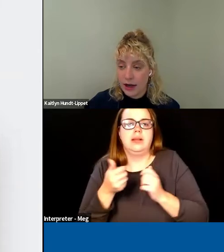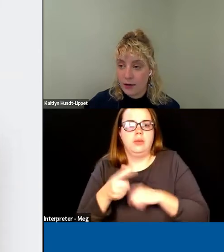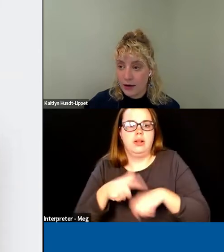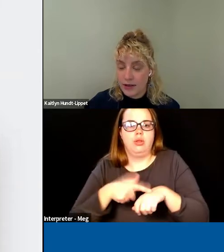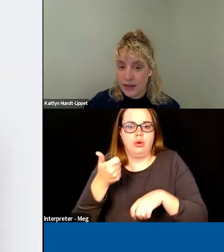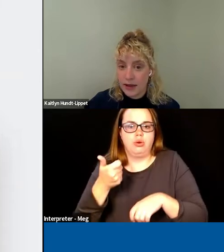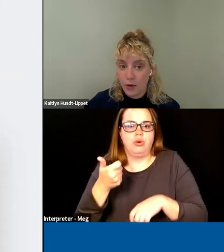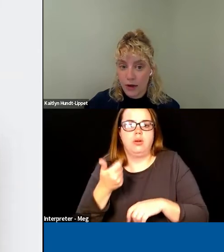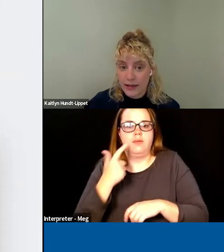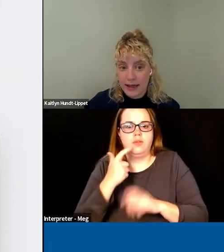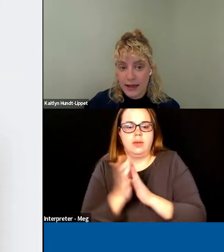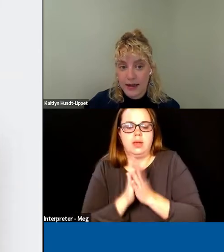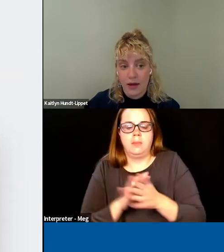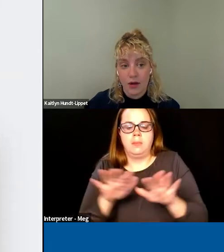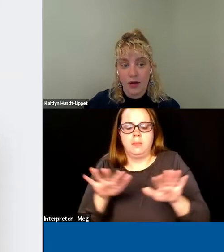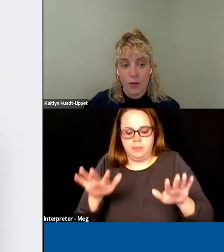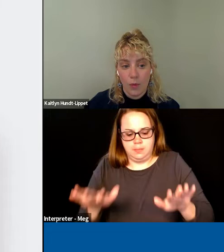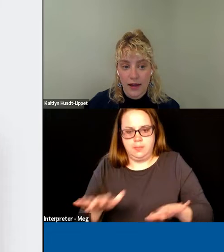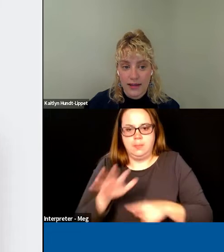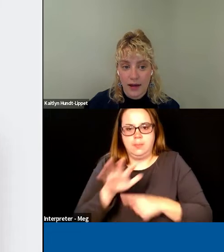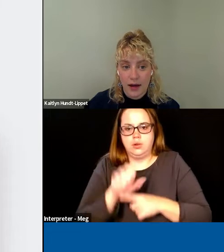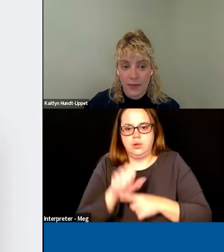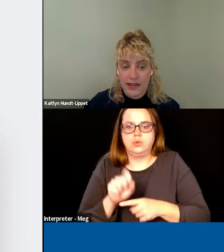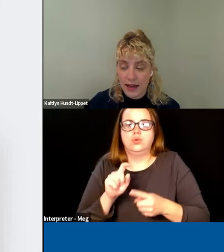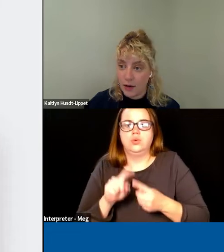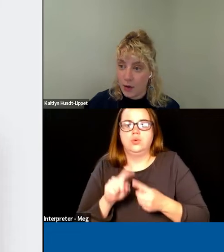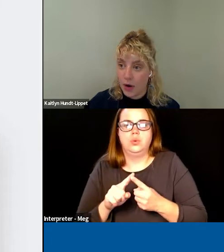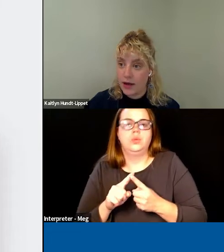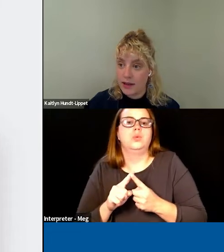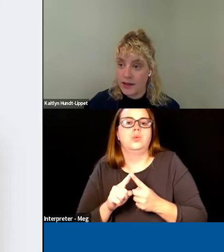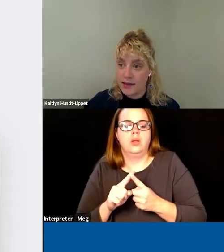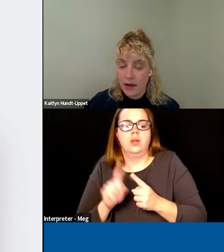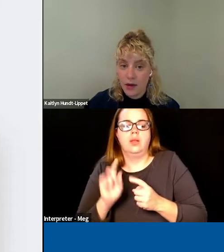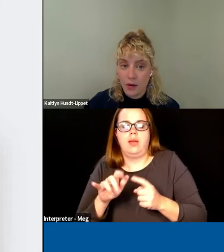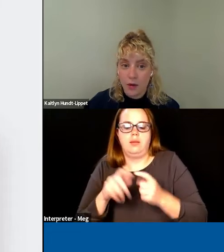to get grounded and orientated in what the site or the product is.